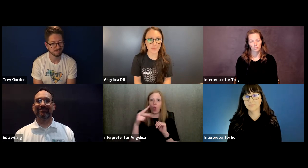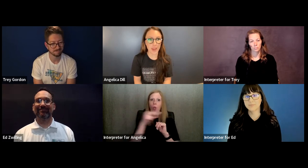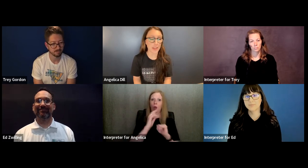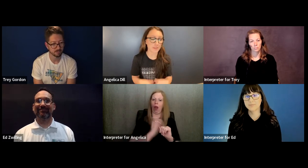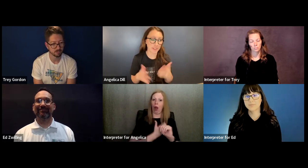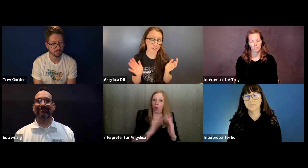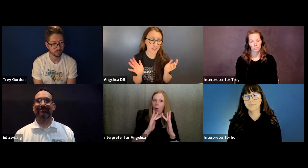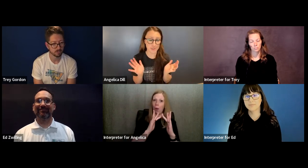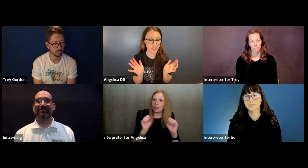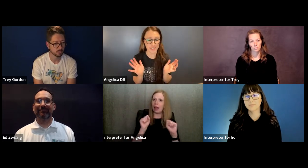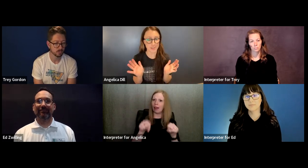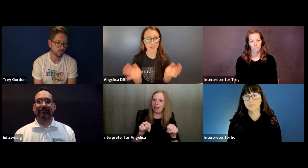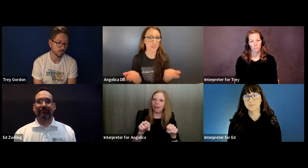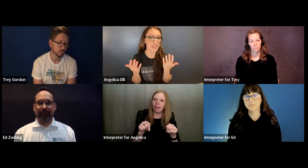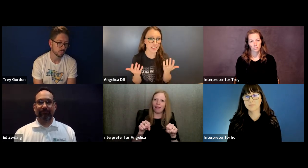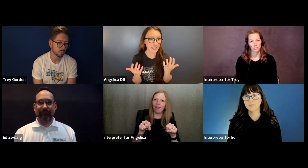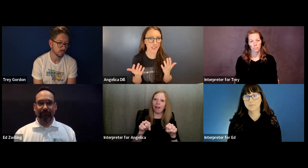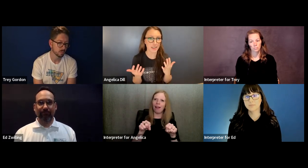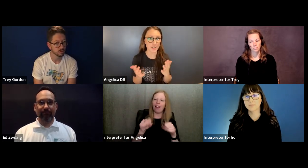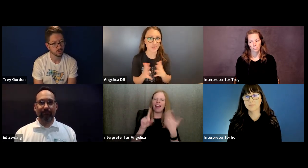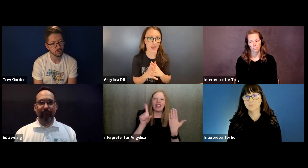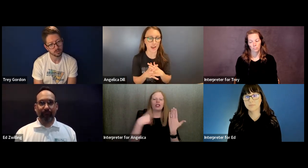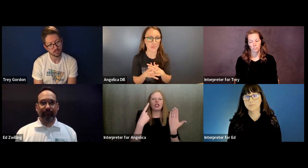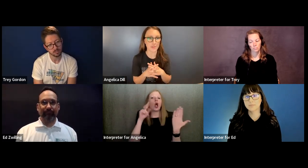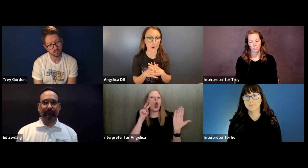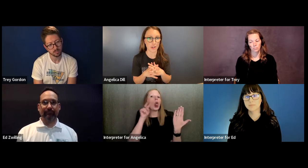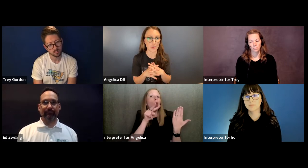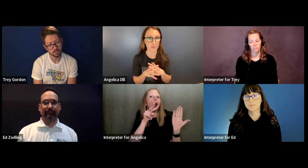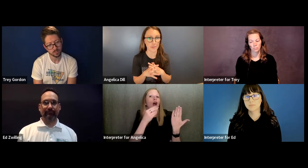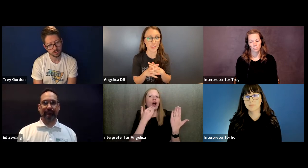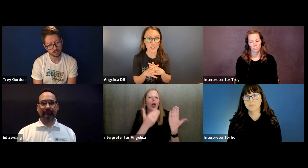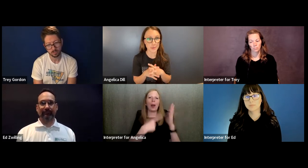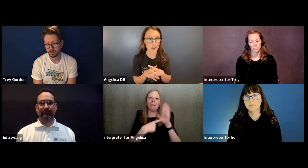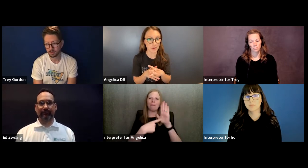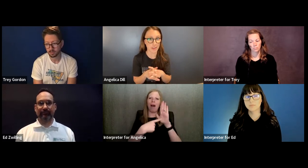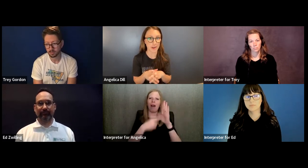i encourage you just so you can see it uh to have all of the videos that we have on there